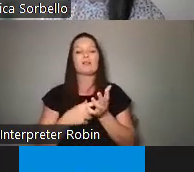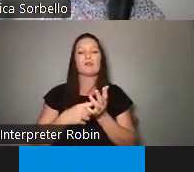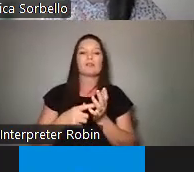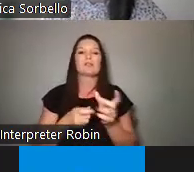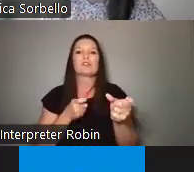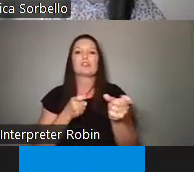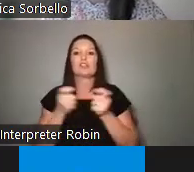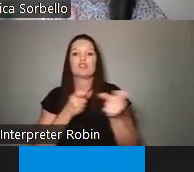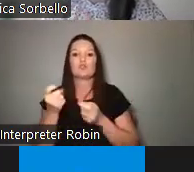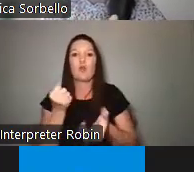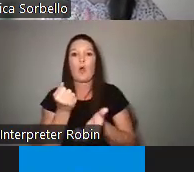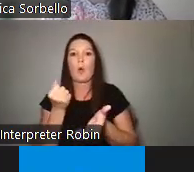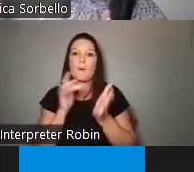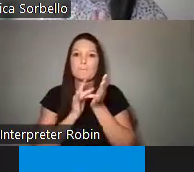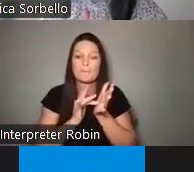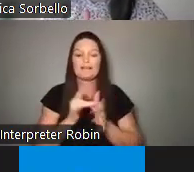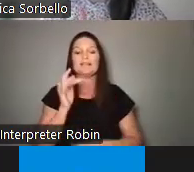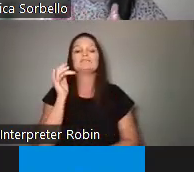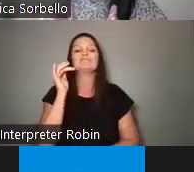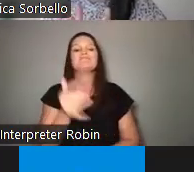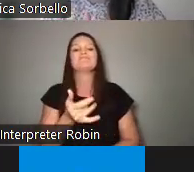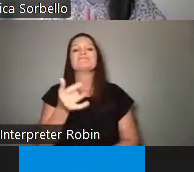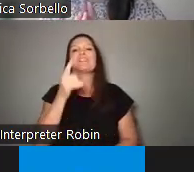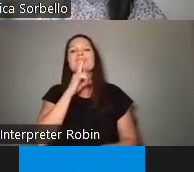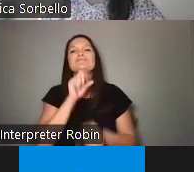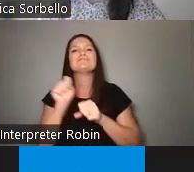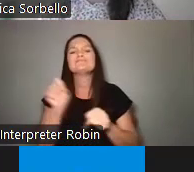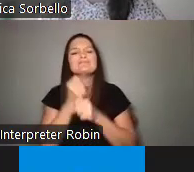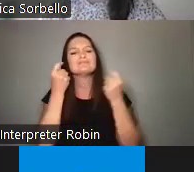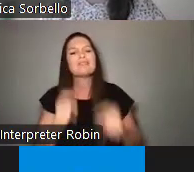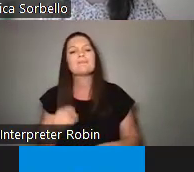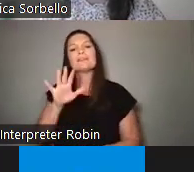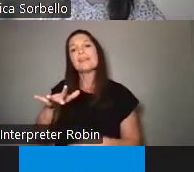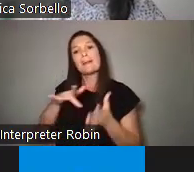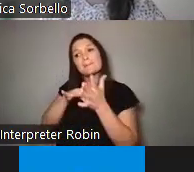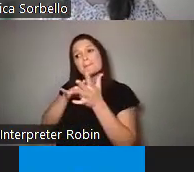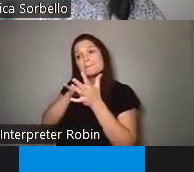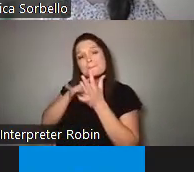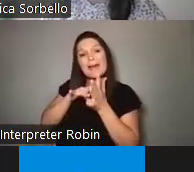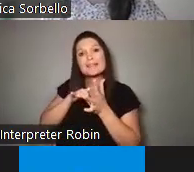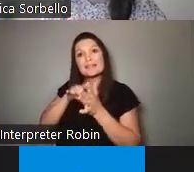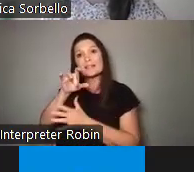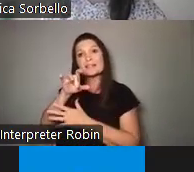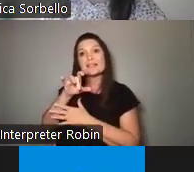is are expired or unused are a risk to somebody. Taking a medication not meant for you is dangerous. It is not just